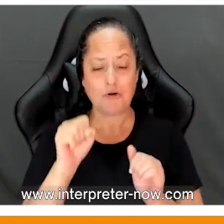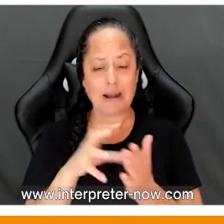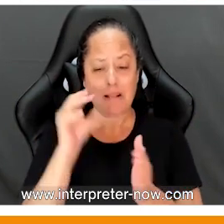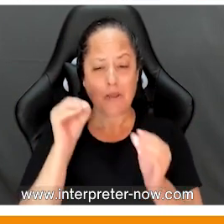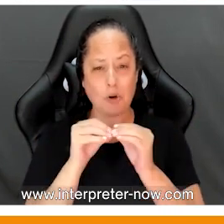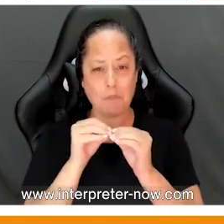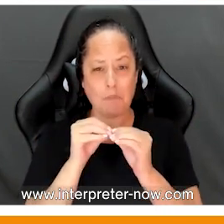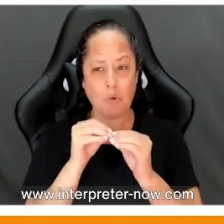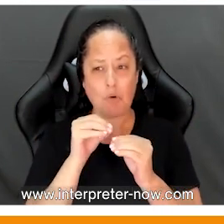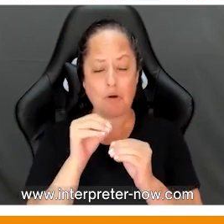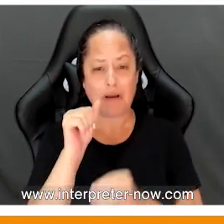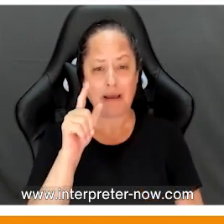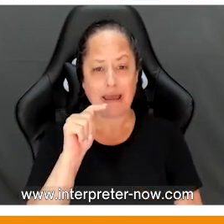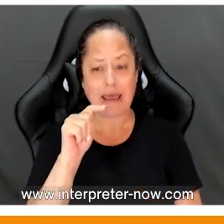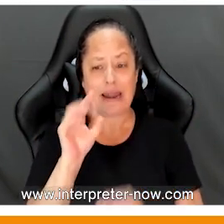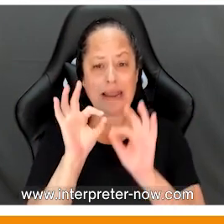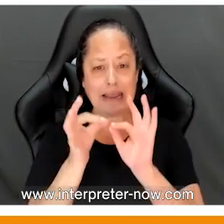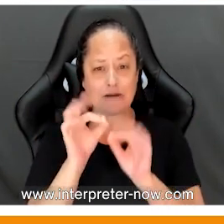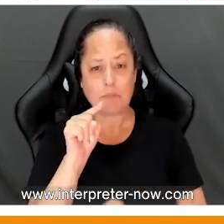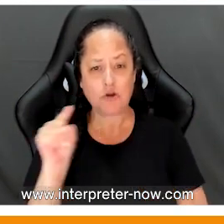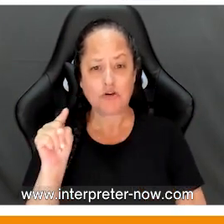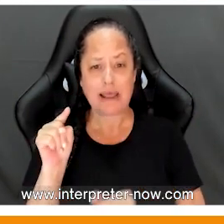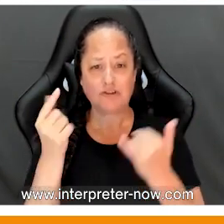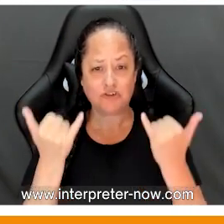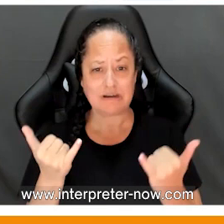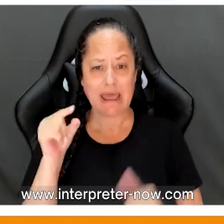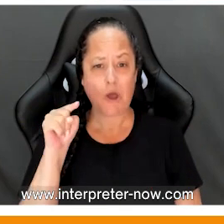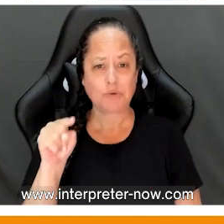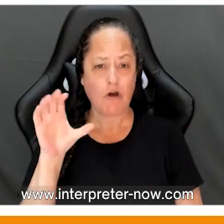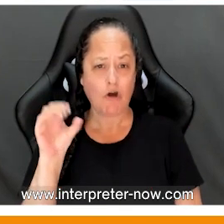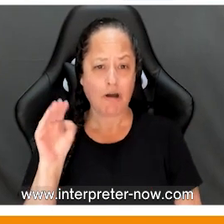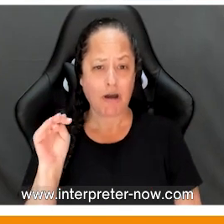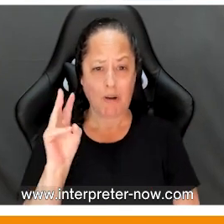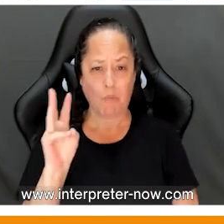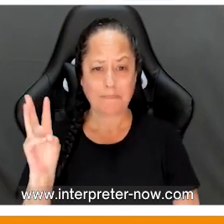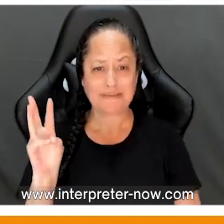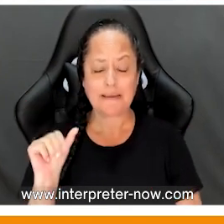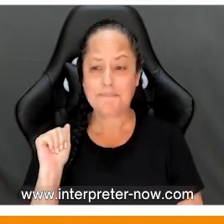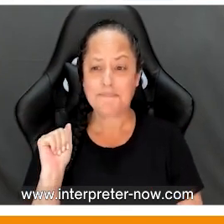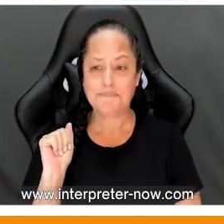You can learn more about them at Interpreter-Now.com.